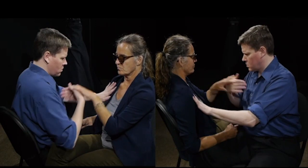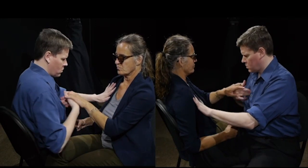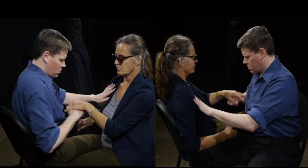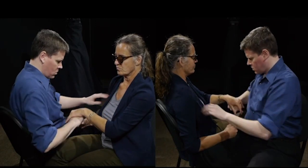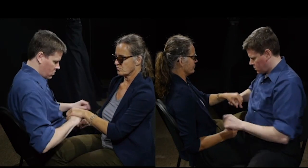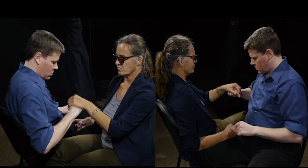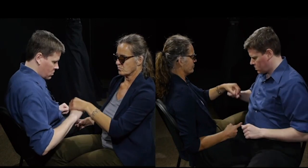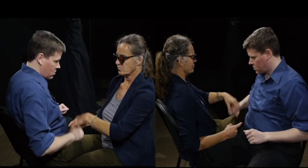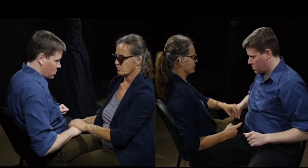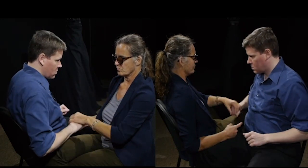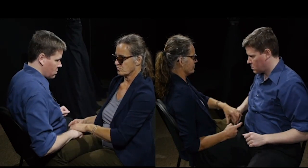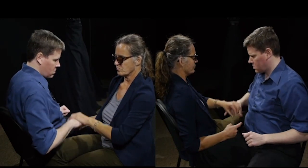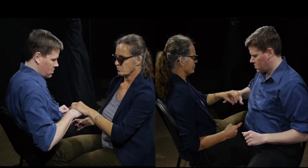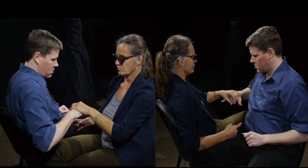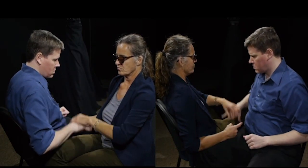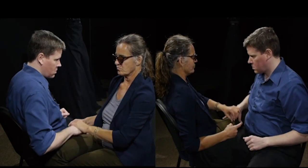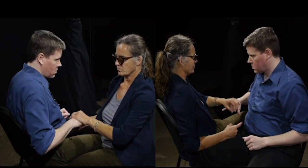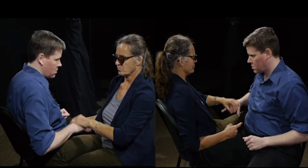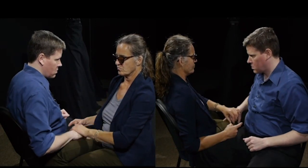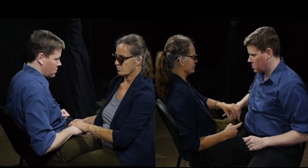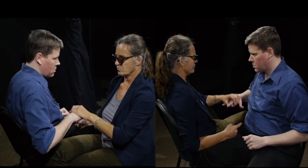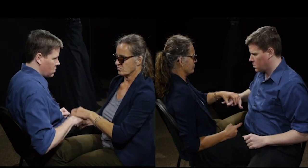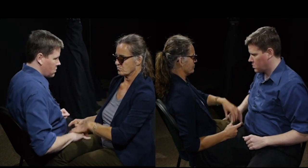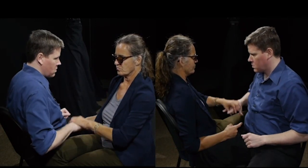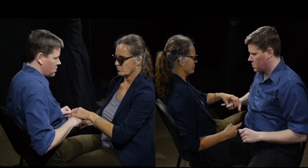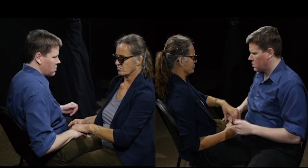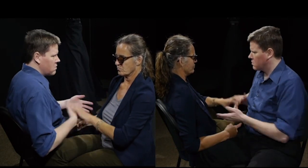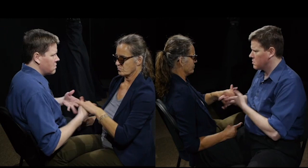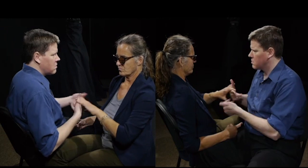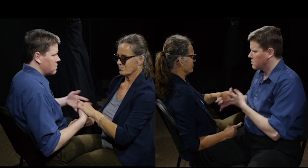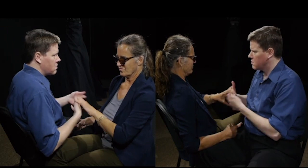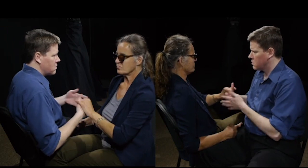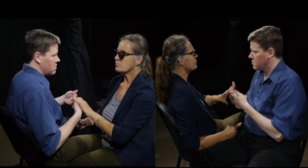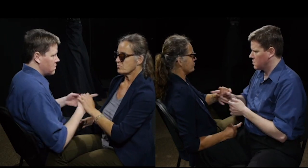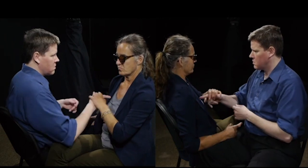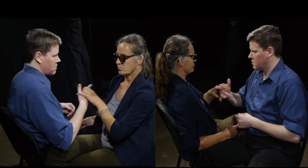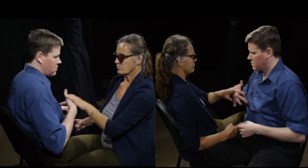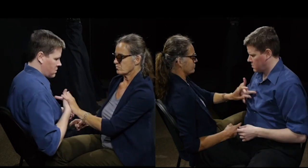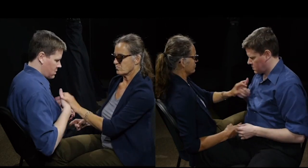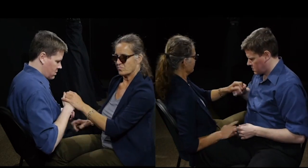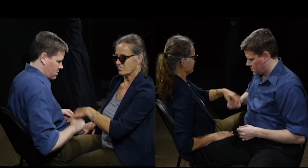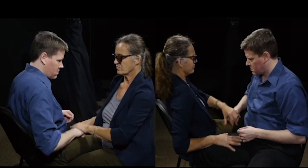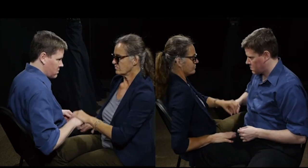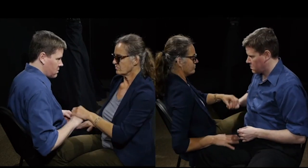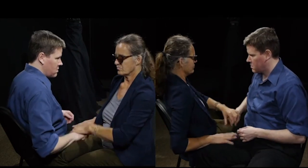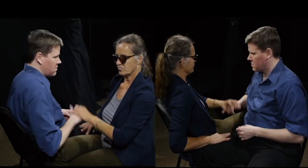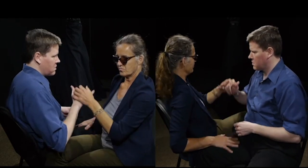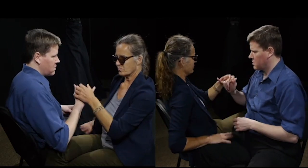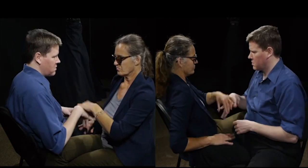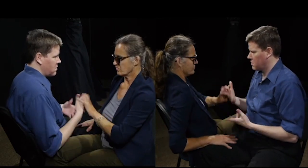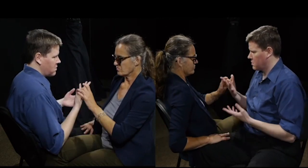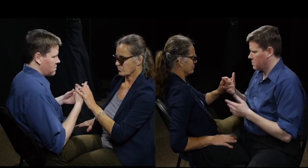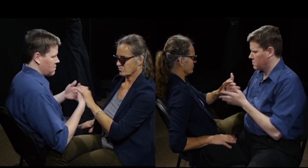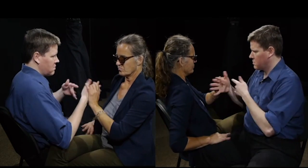you can't tell the difference. All you feel is the tapping. They all feel the same! So it's the nature of the contact being made,